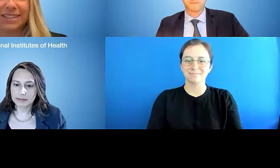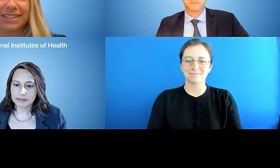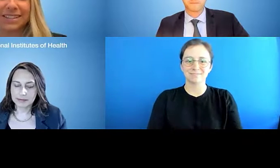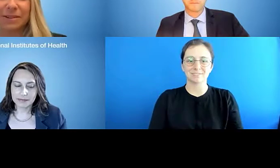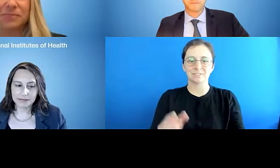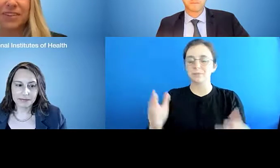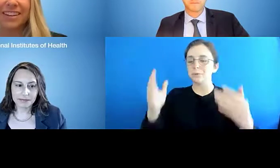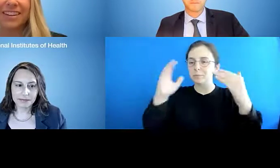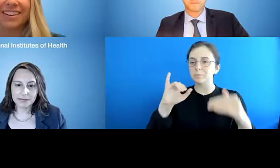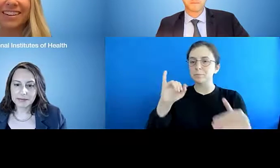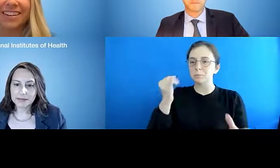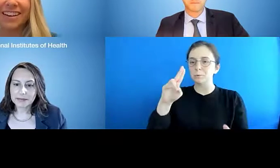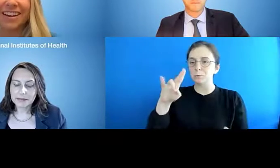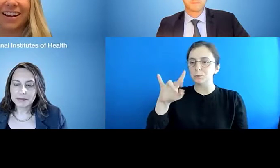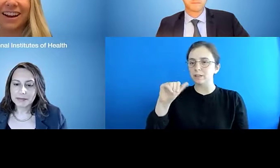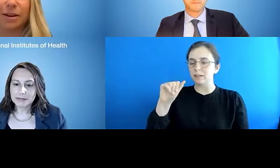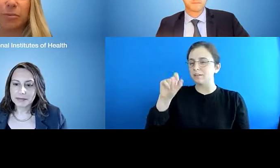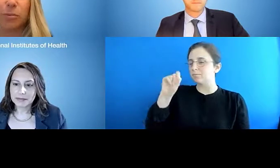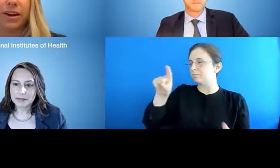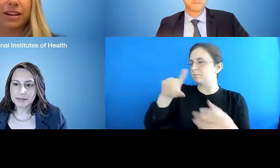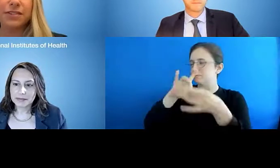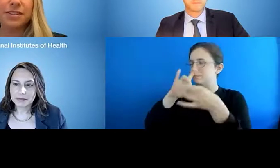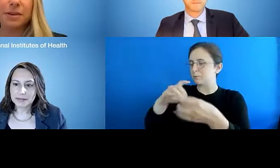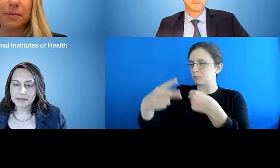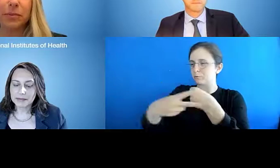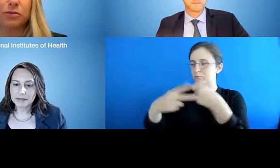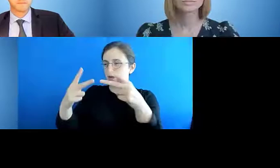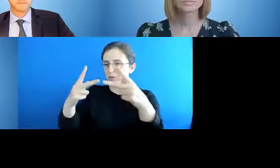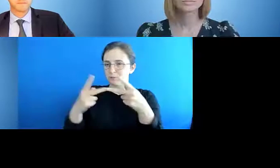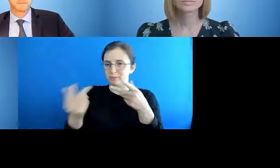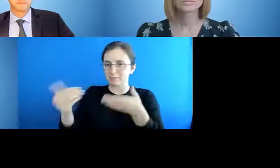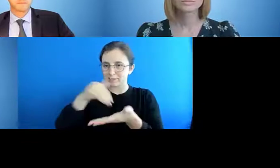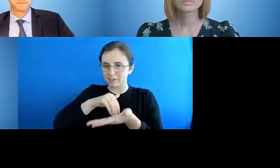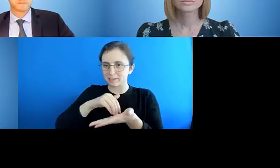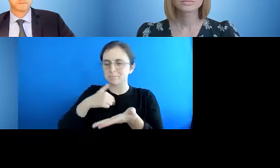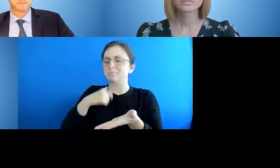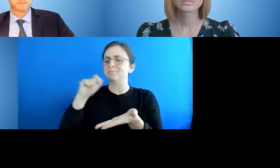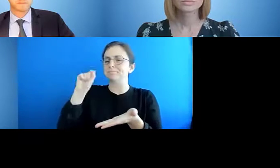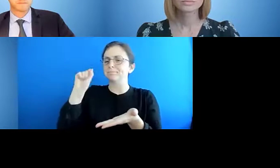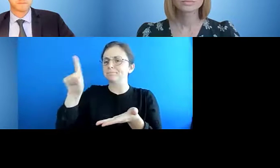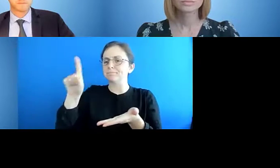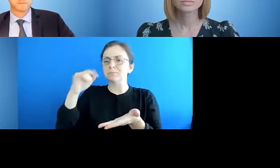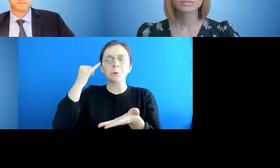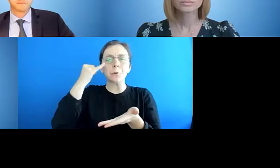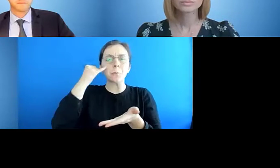Let's see. What if some ... What if the data that is generated